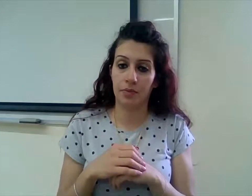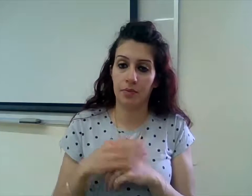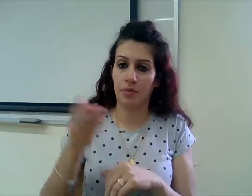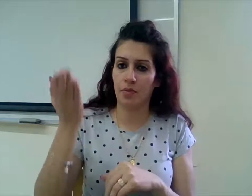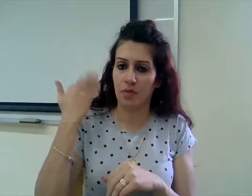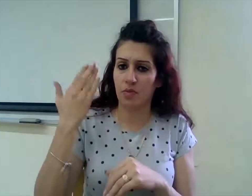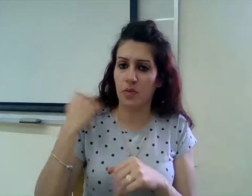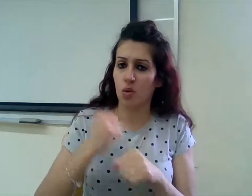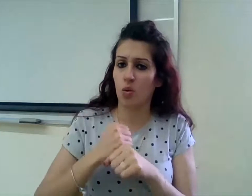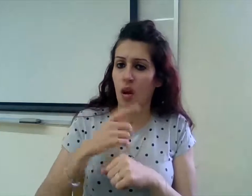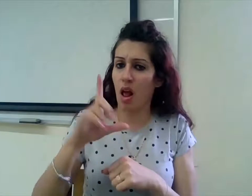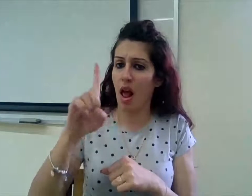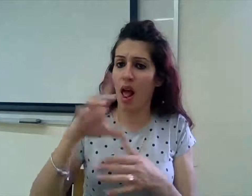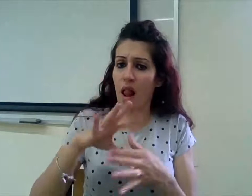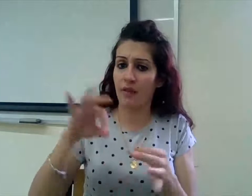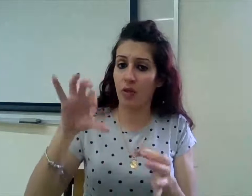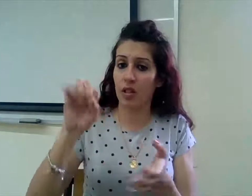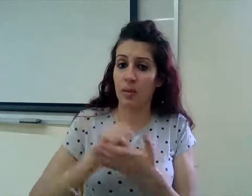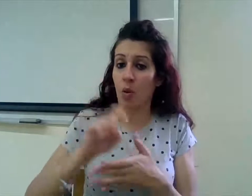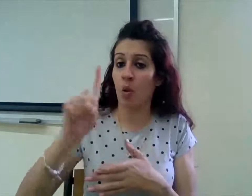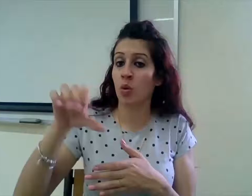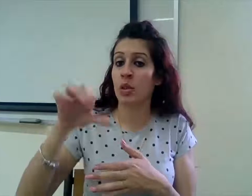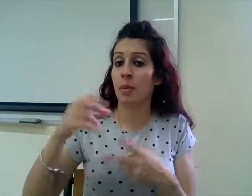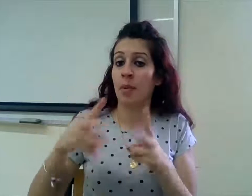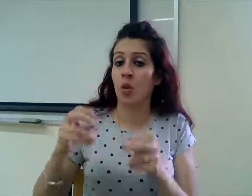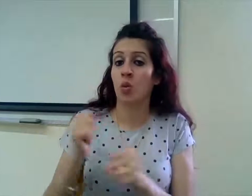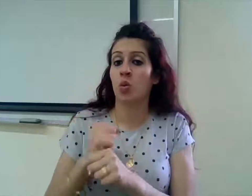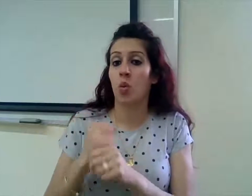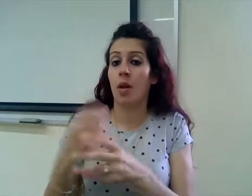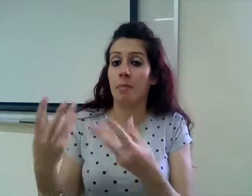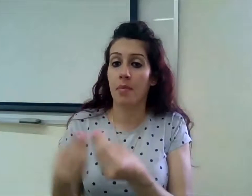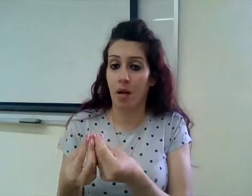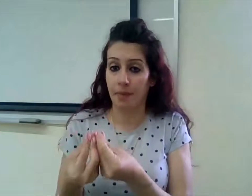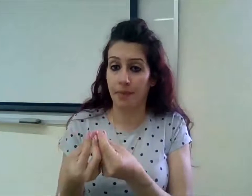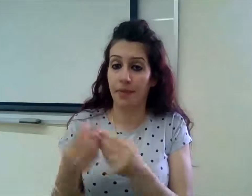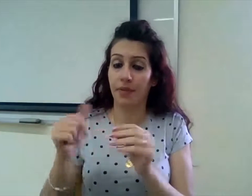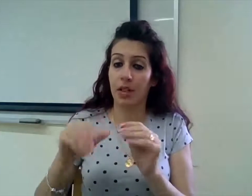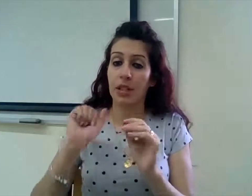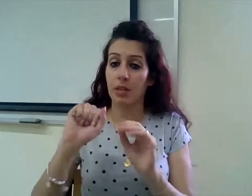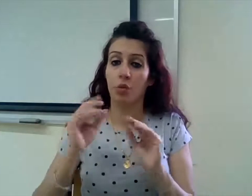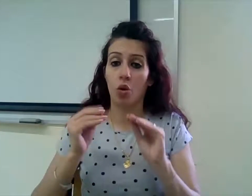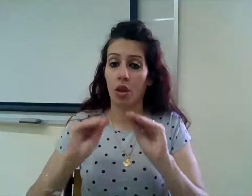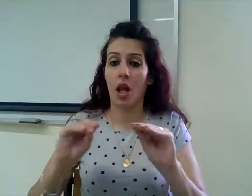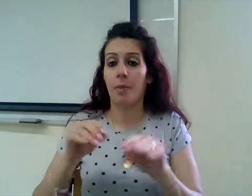you will discuss the question about our children with learning difficulties